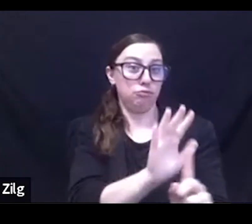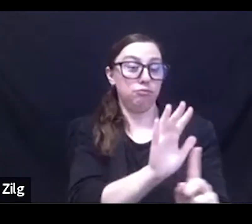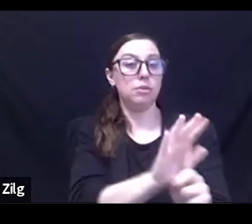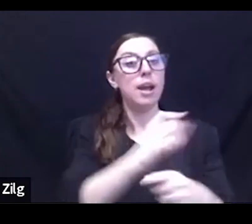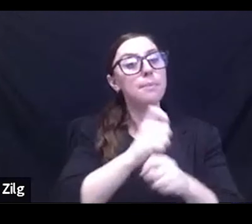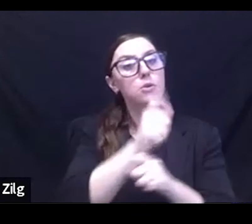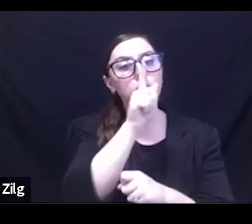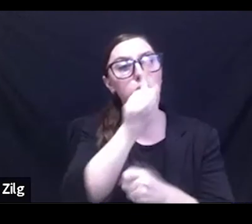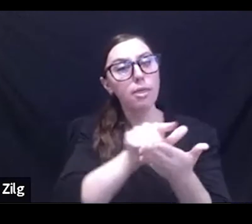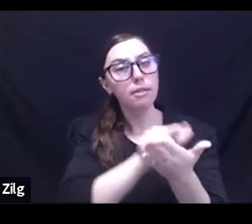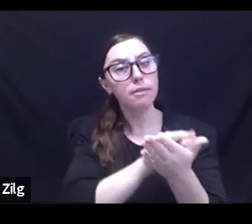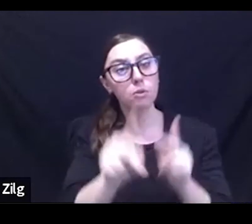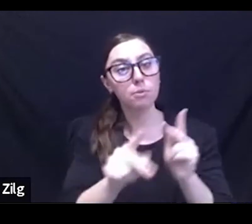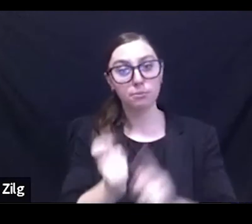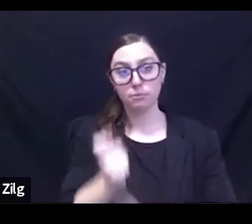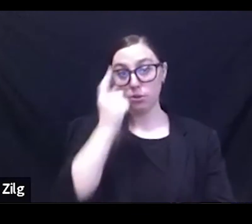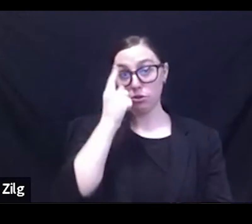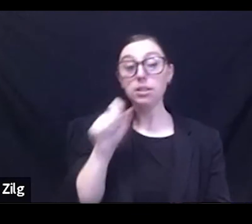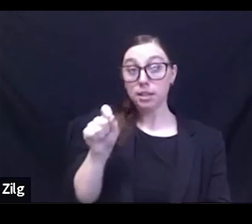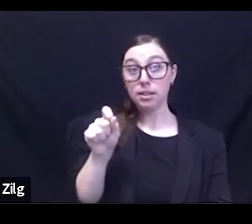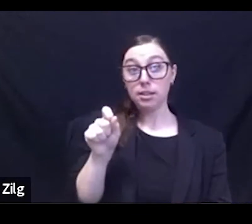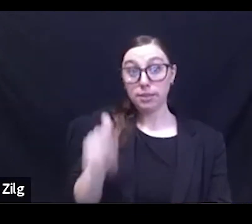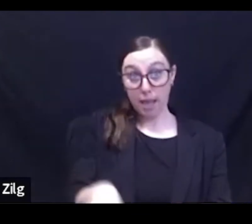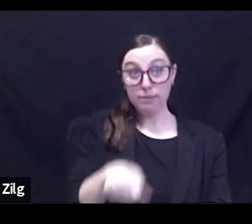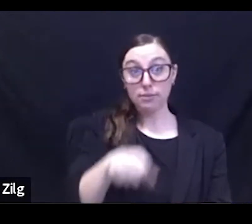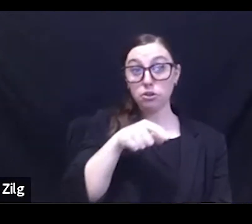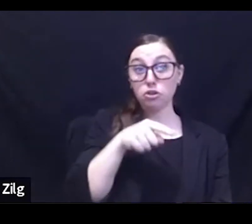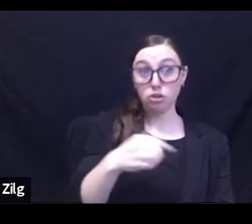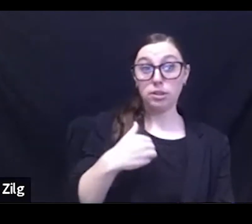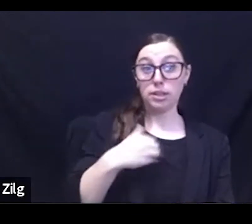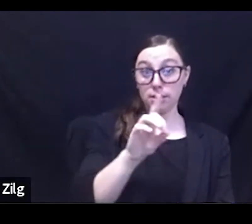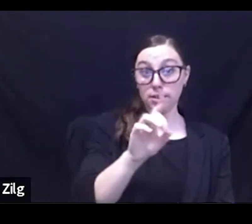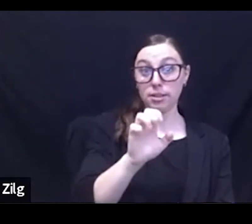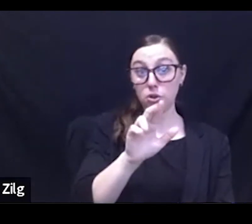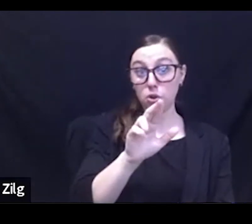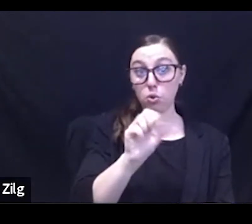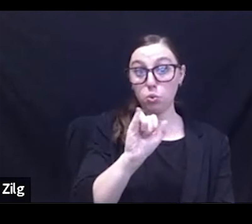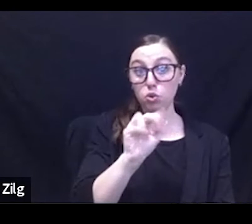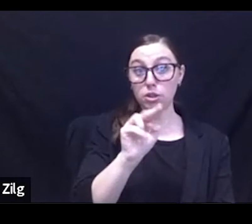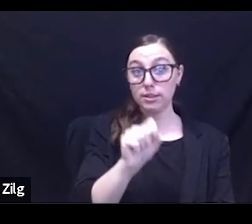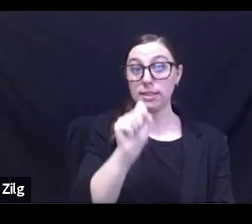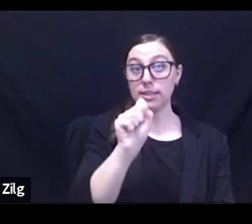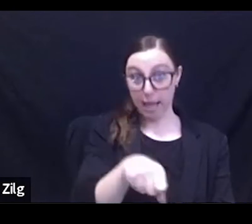people understood that, yes, she experiences delusions.